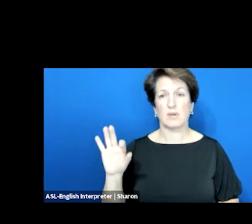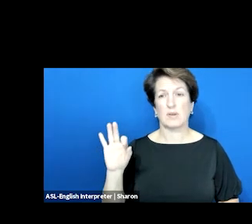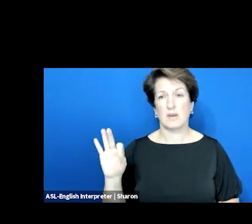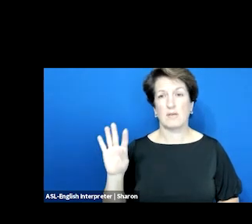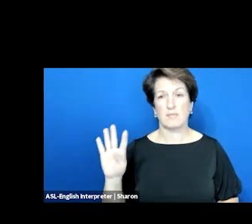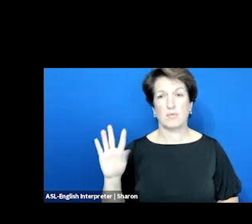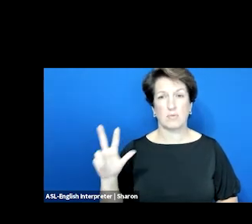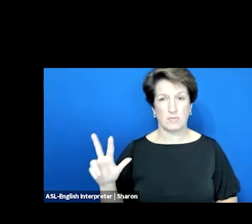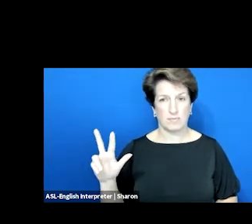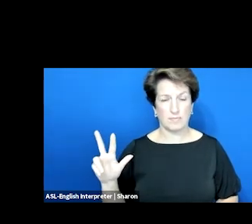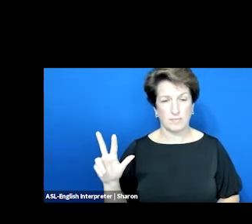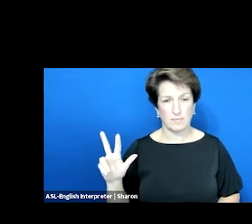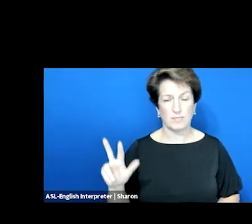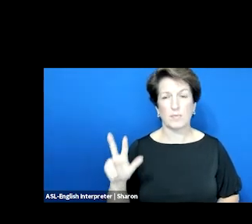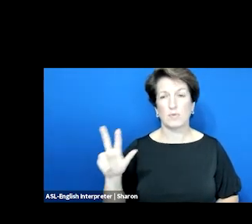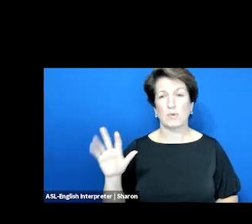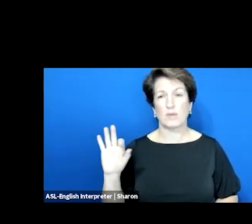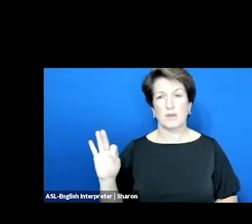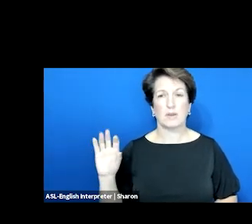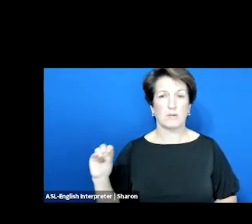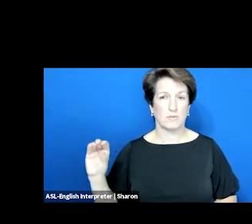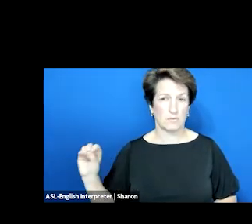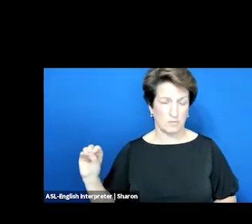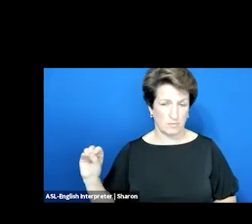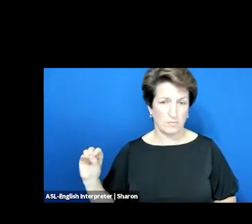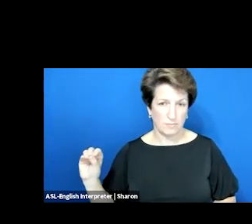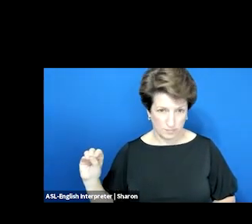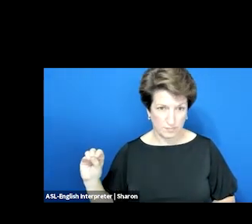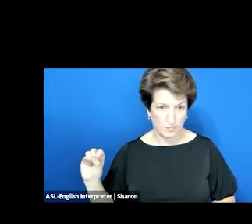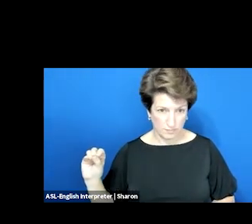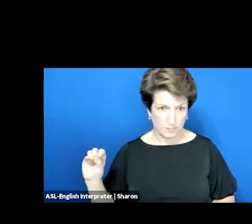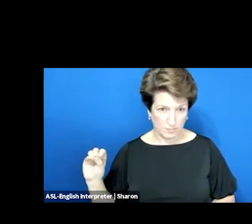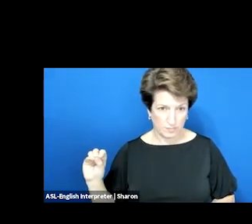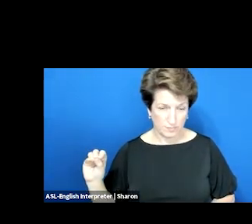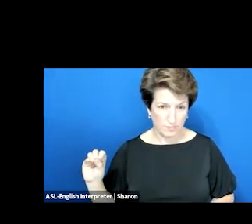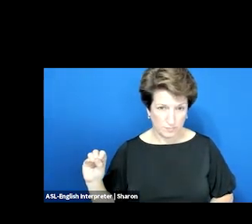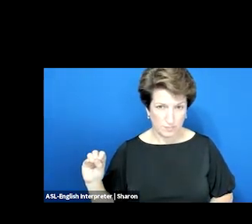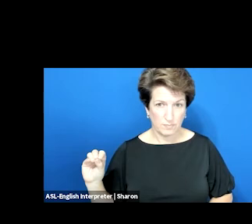What happens if you have a red and white health card, or if you don't have a computer? You can call by